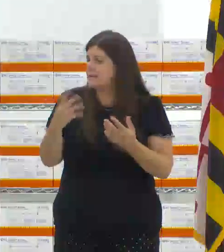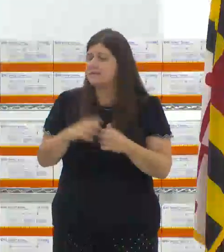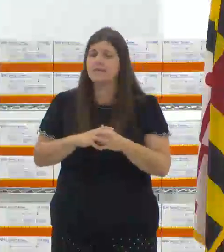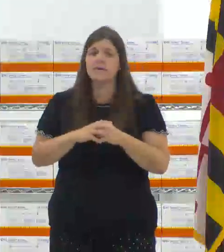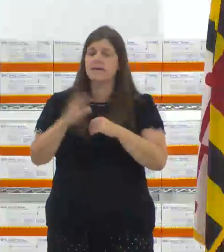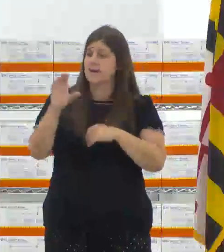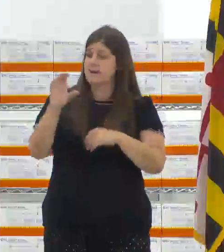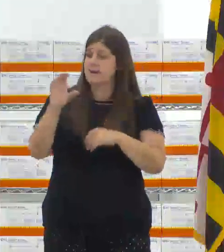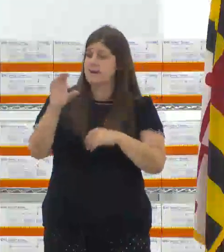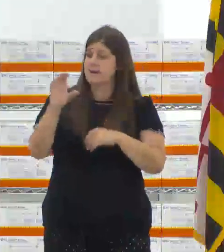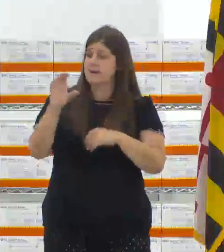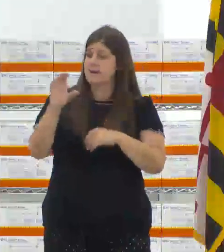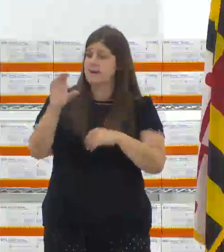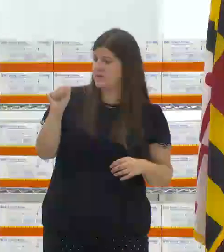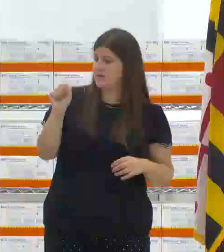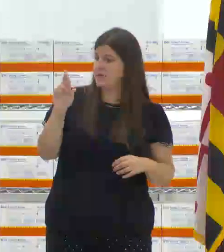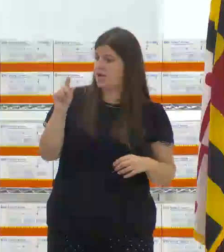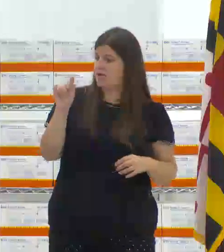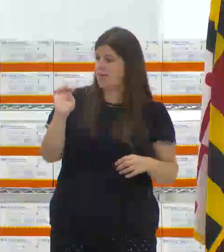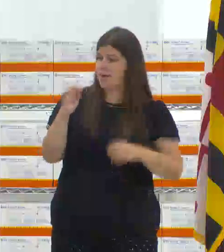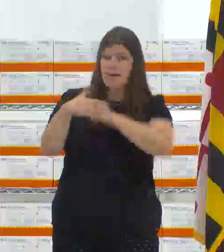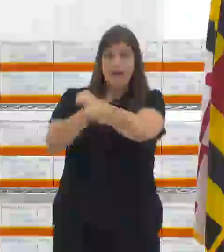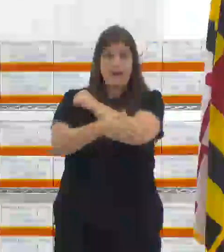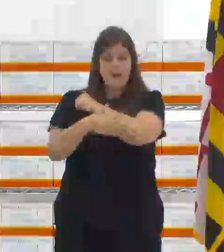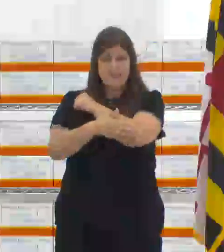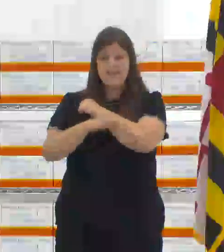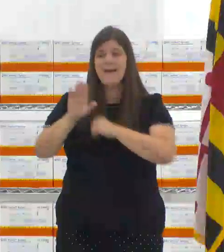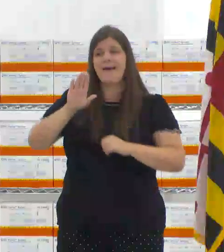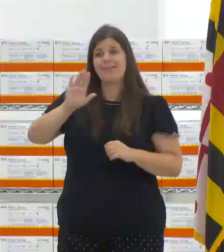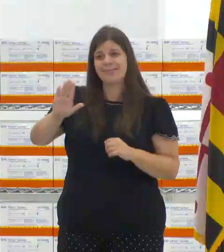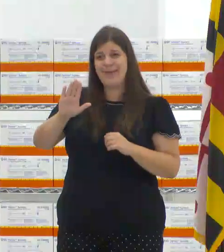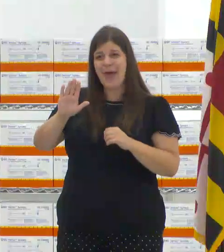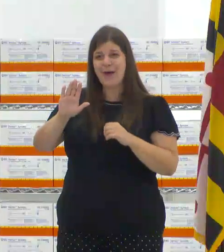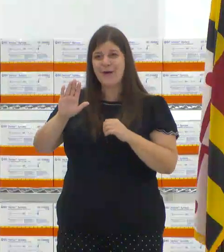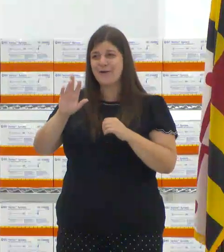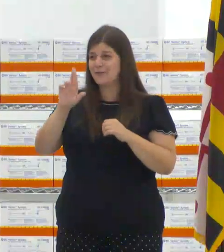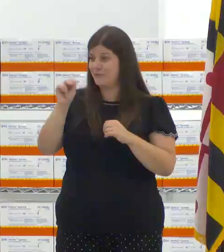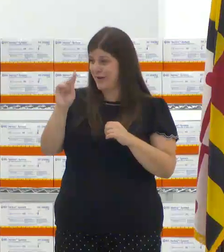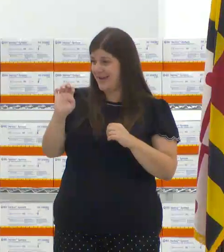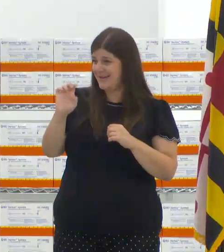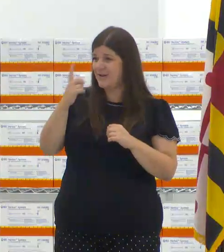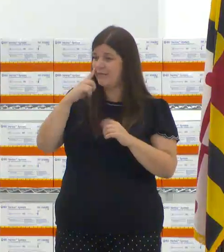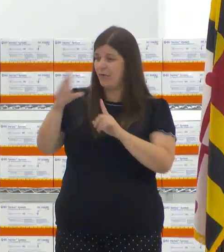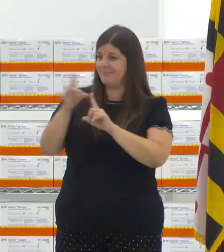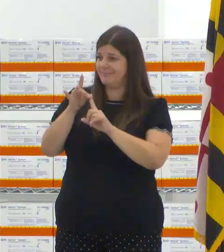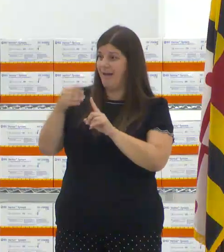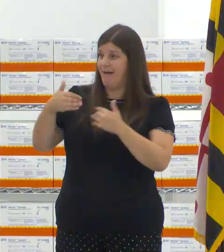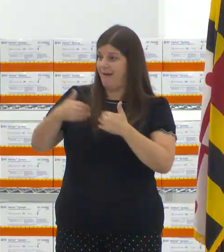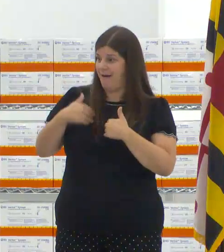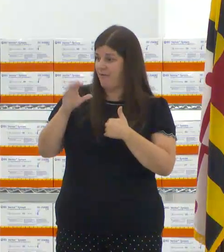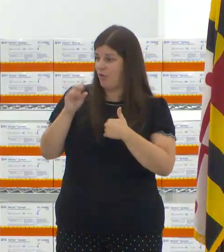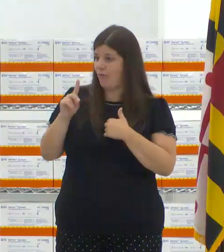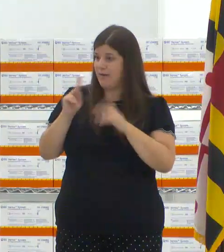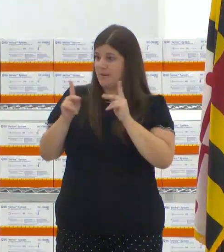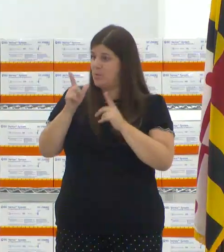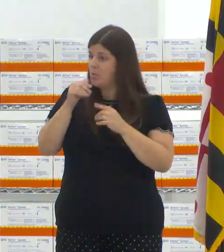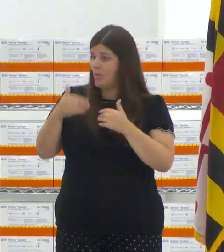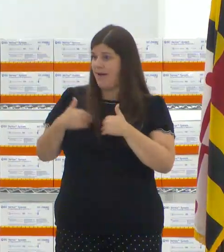issues and could not do distance learning from home, they came into the school and the school gymnasium and sat there and helped them provide laptops and get